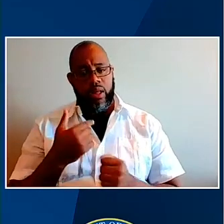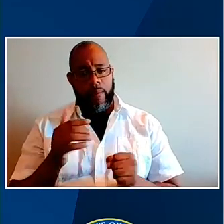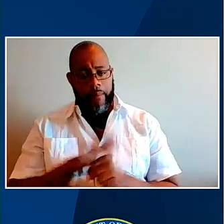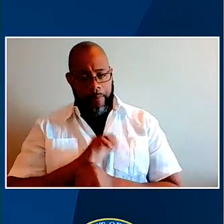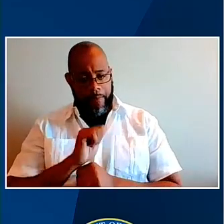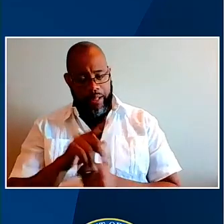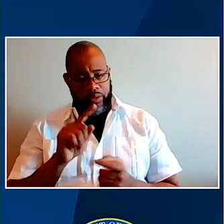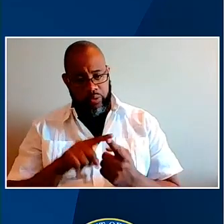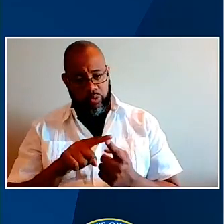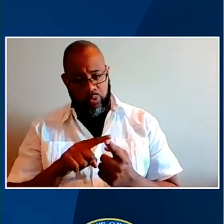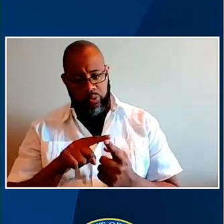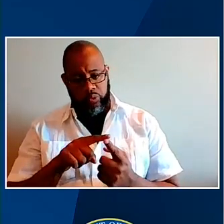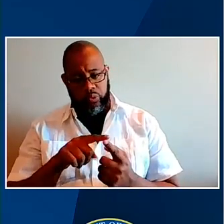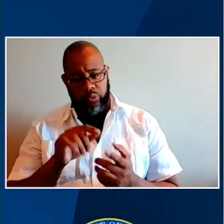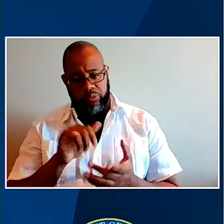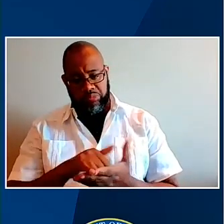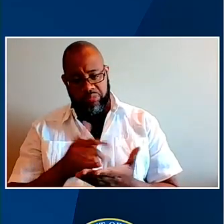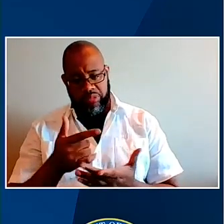sort of the point that was made that